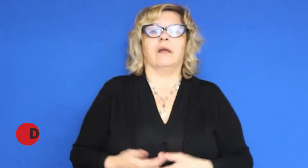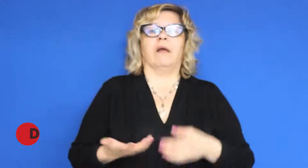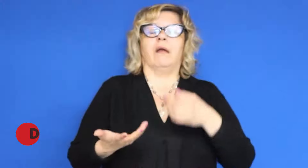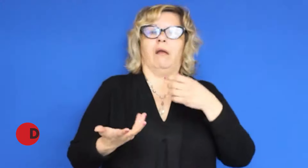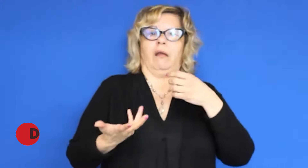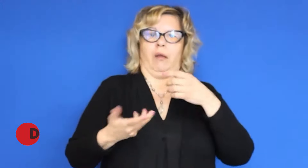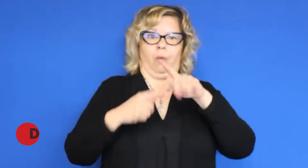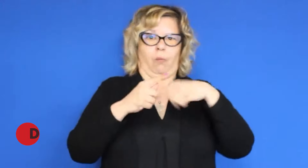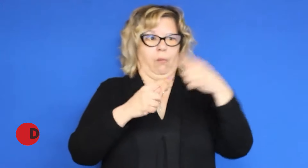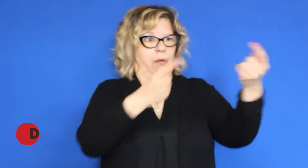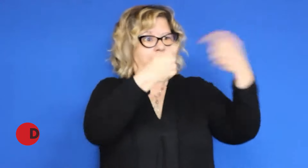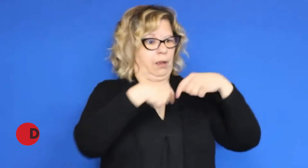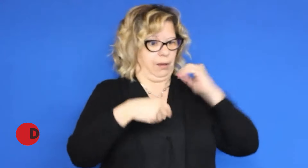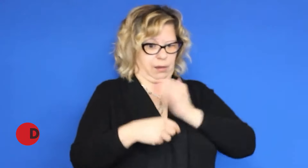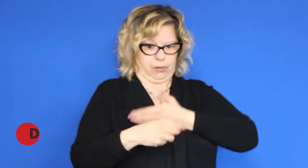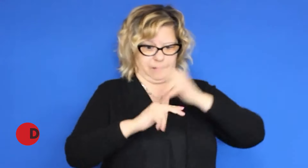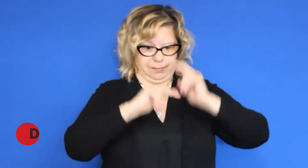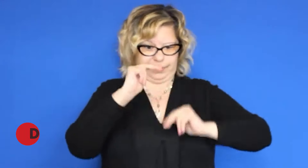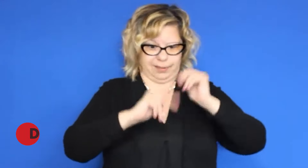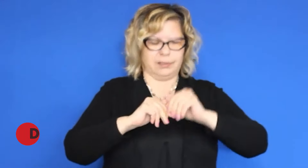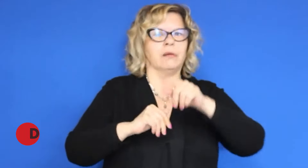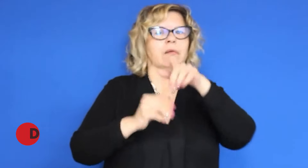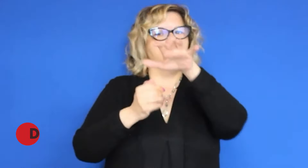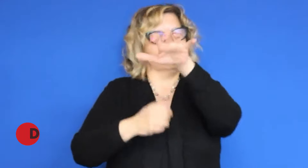When they come to our building,